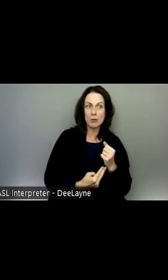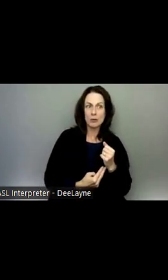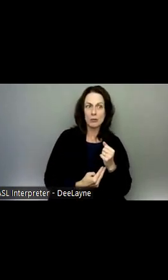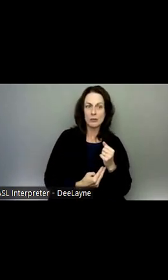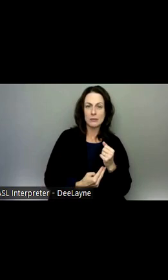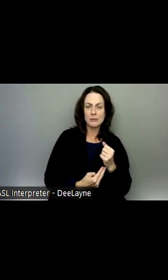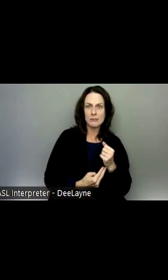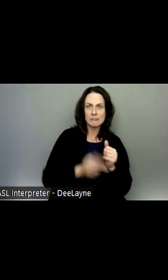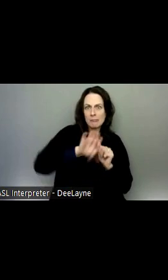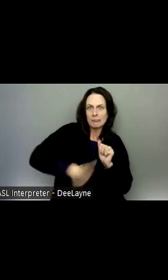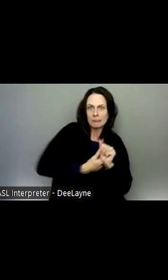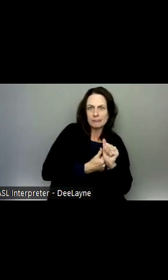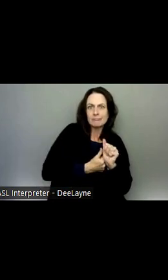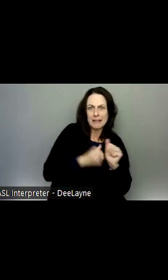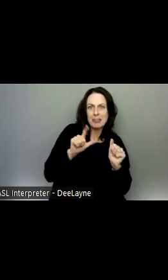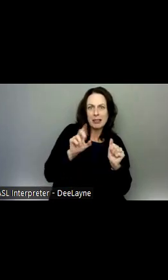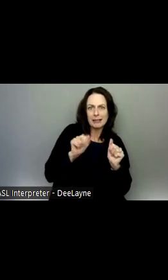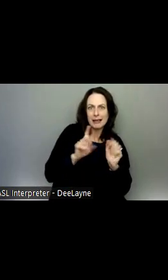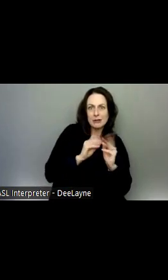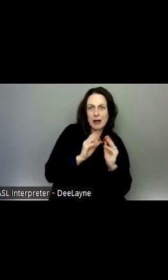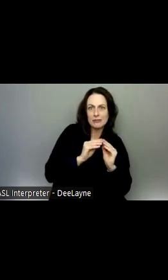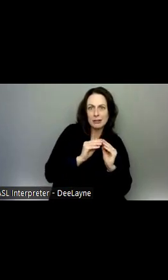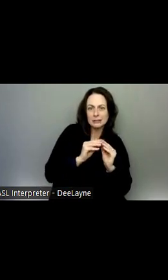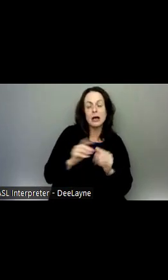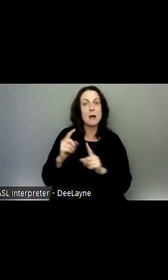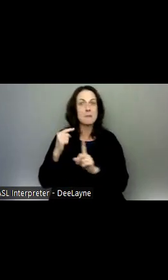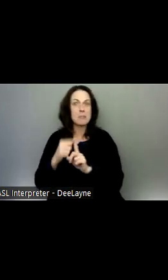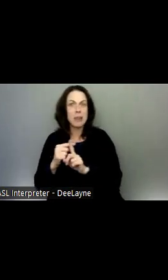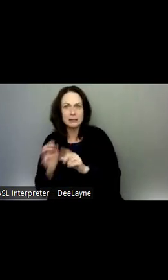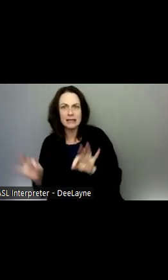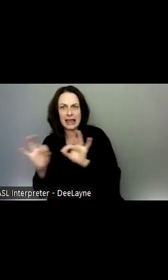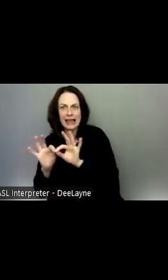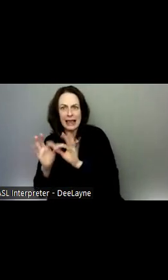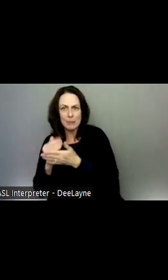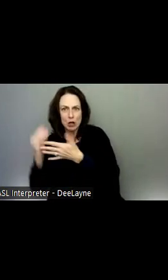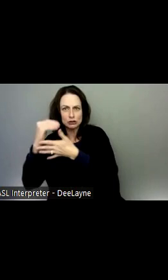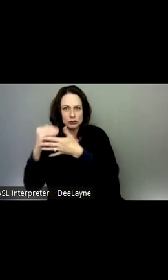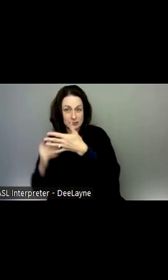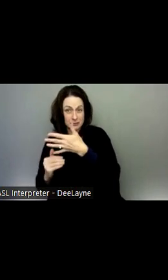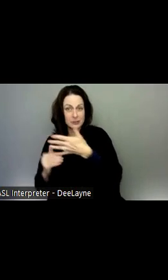the LEAD conference and key components of it and also the framework really